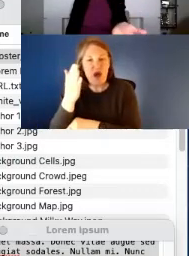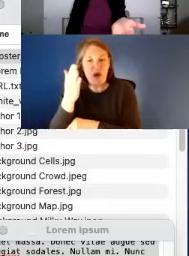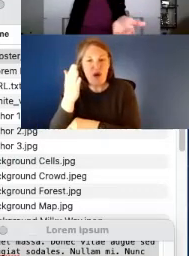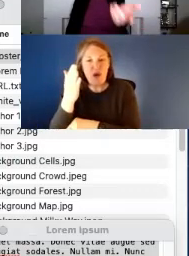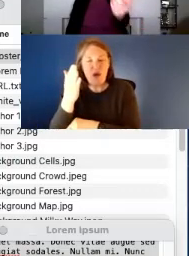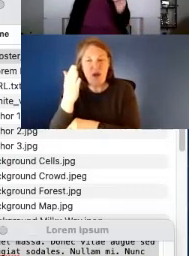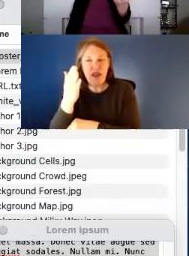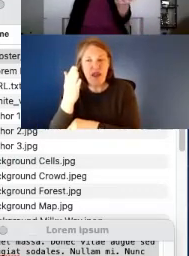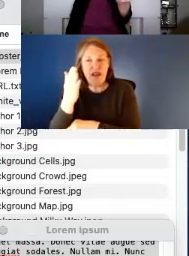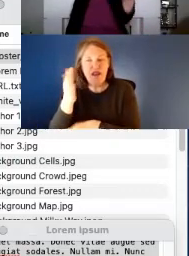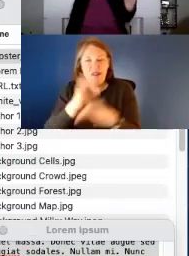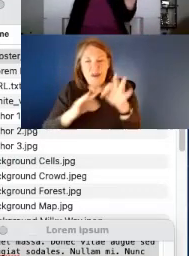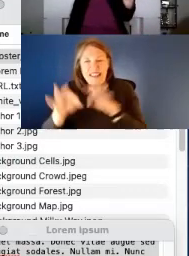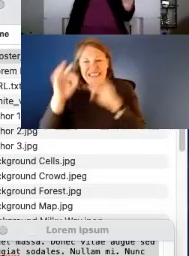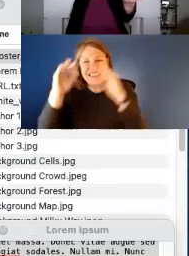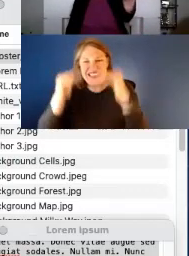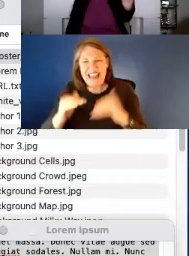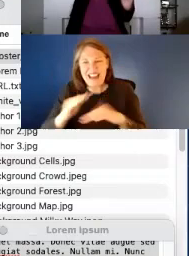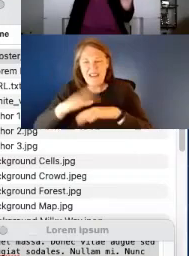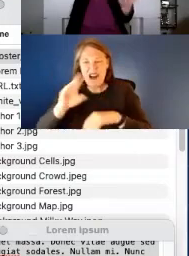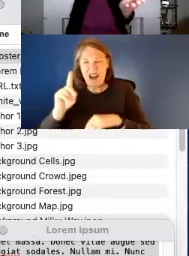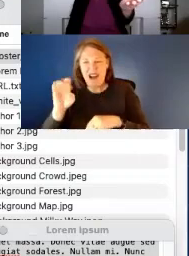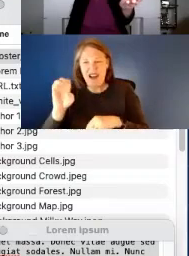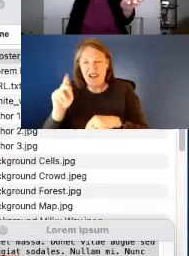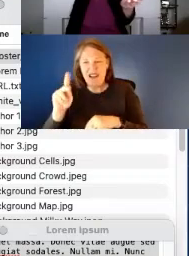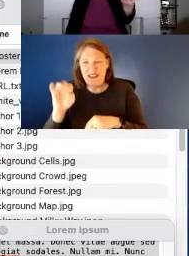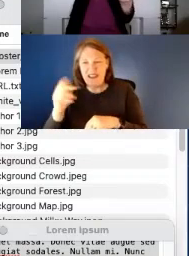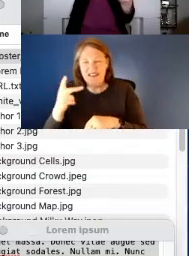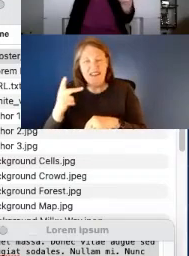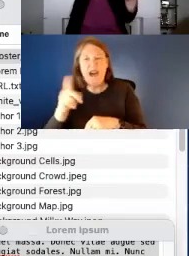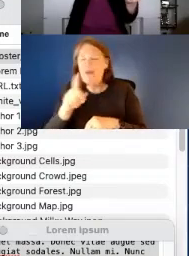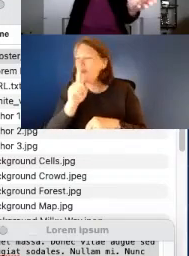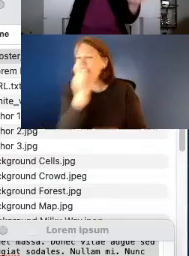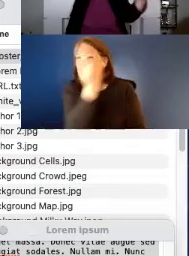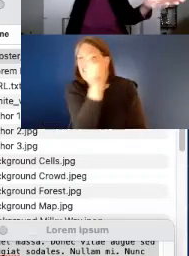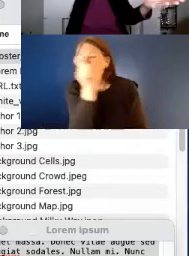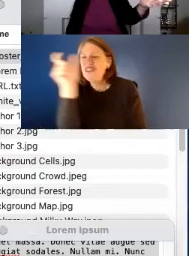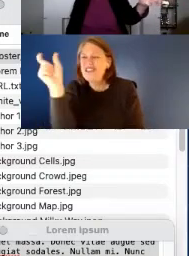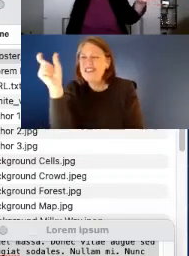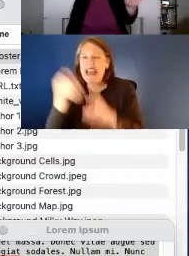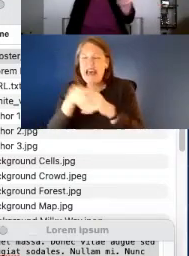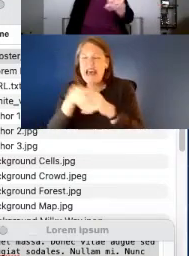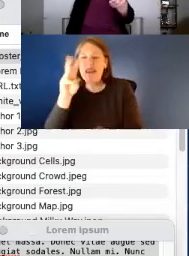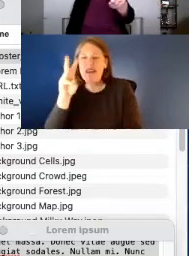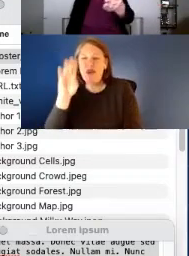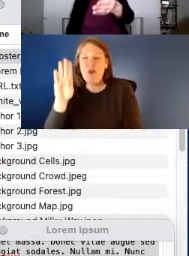07:29:03 , you are essentially opening a tab in your web browser, just as you would for